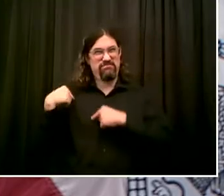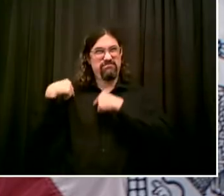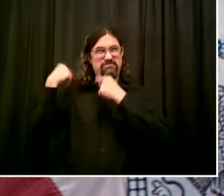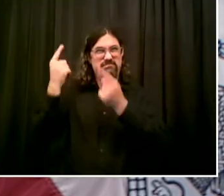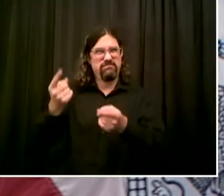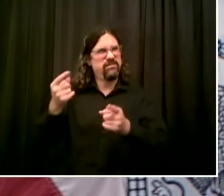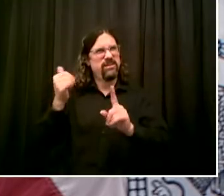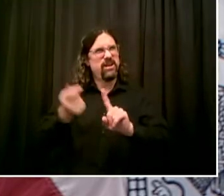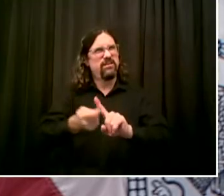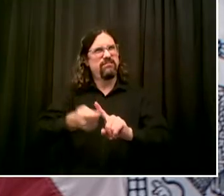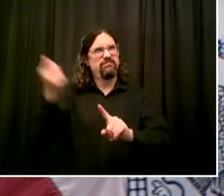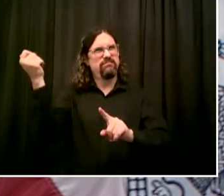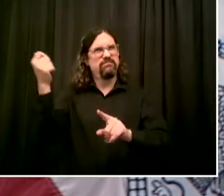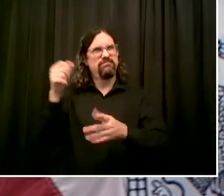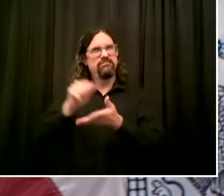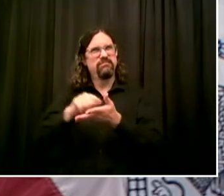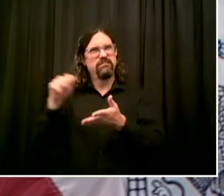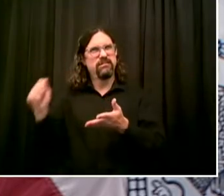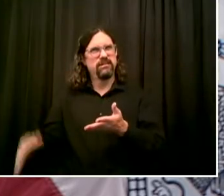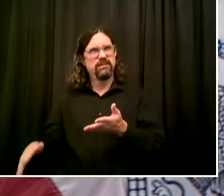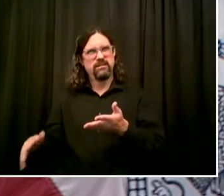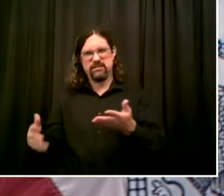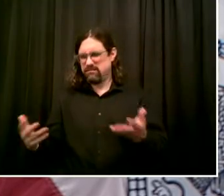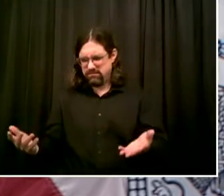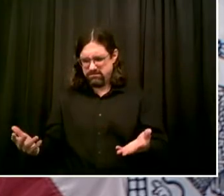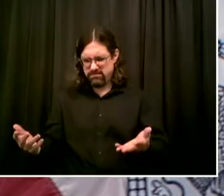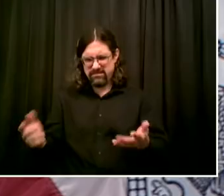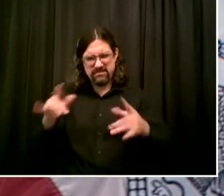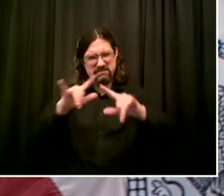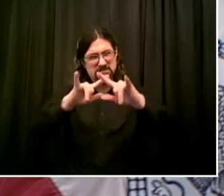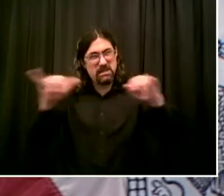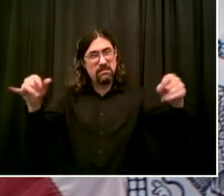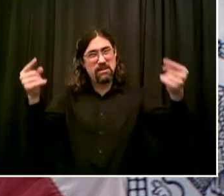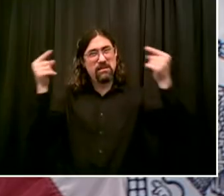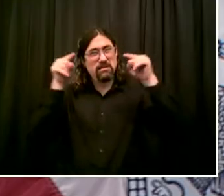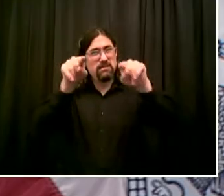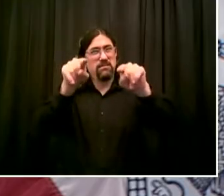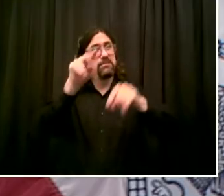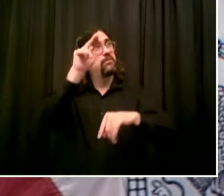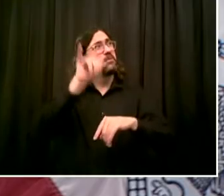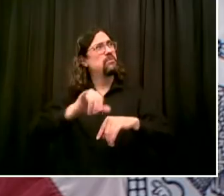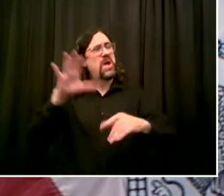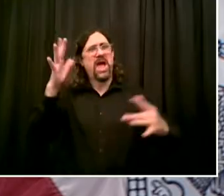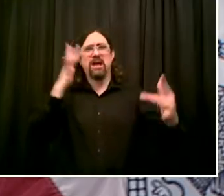DISCUORSE WHEN THE CITY IS FACING A FISCAL CRISIS?